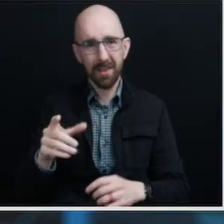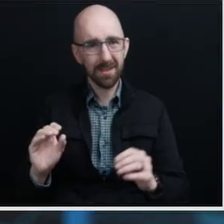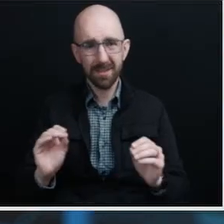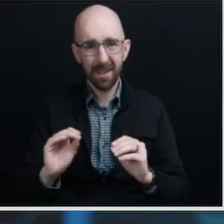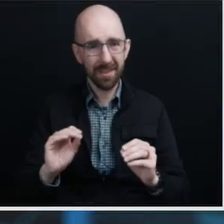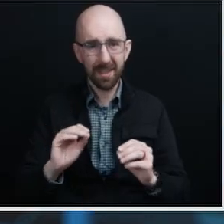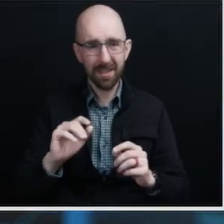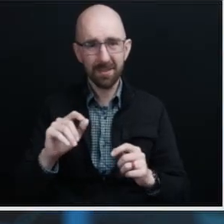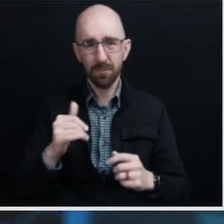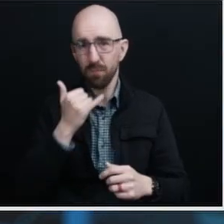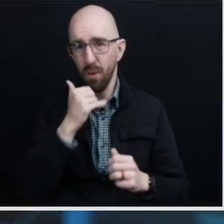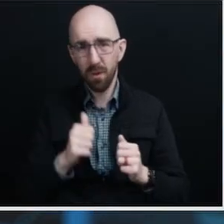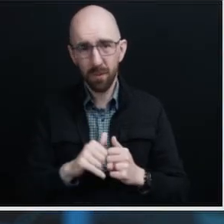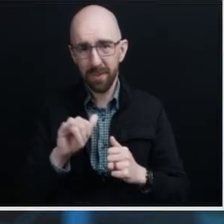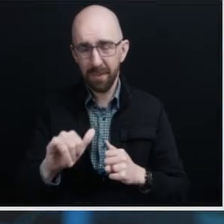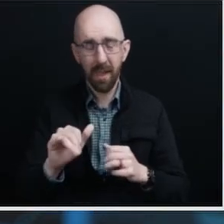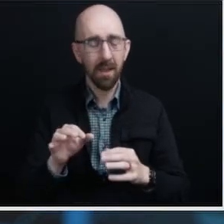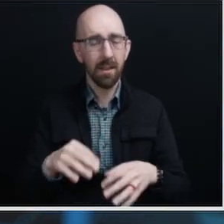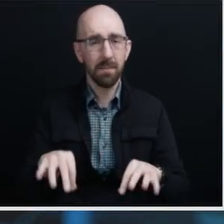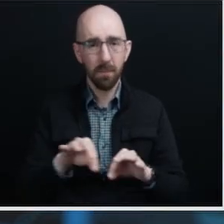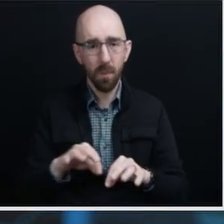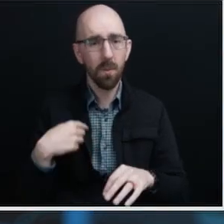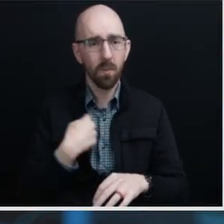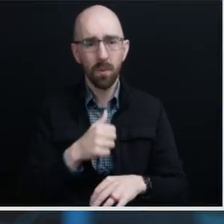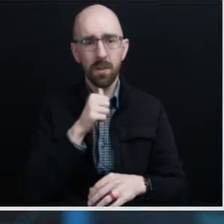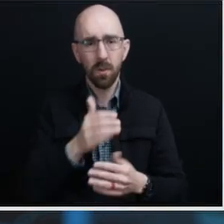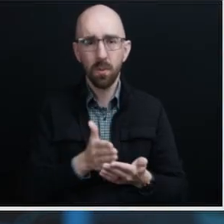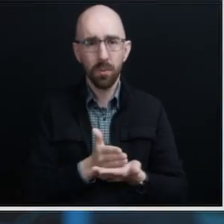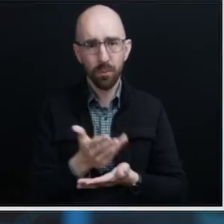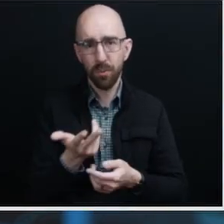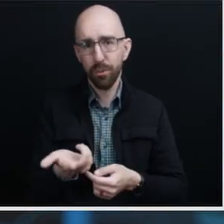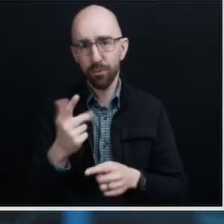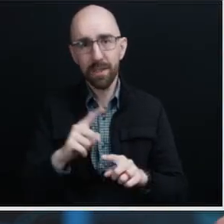with that as long as we don't go through three different rounds of antibiotics over the course of